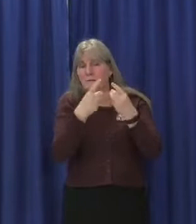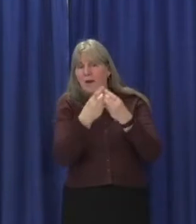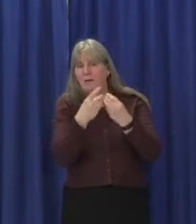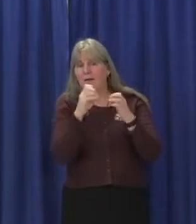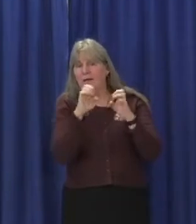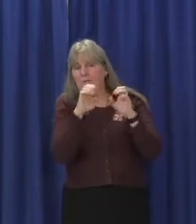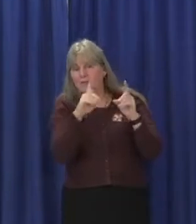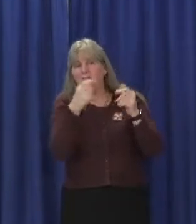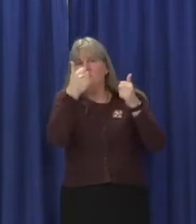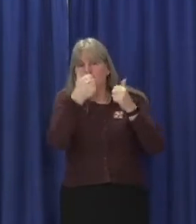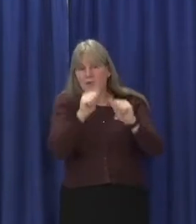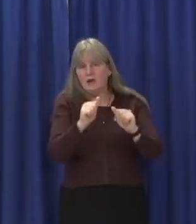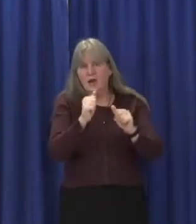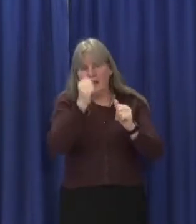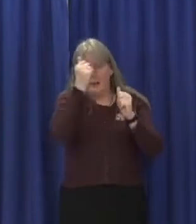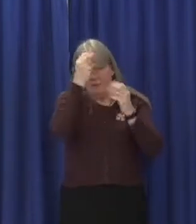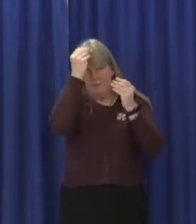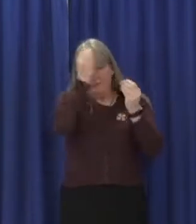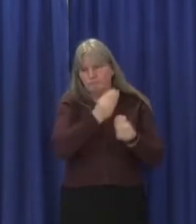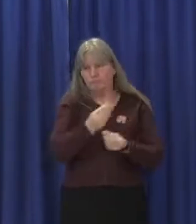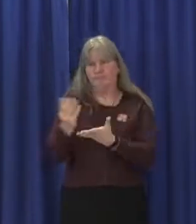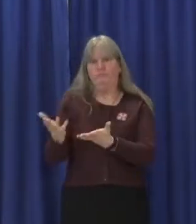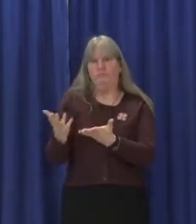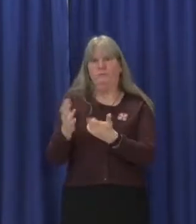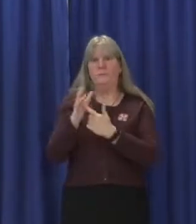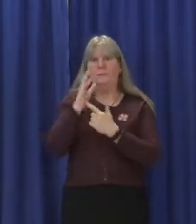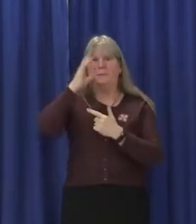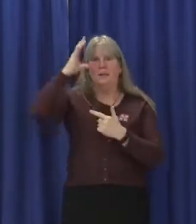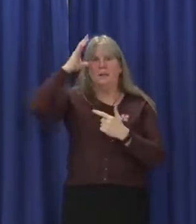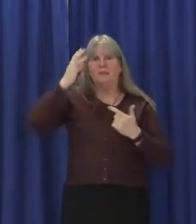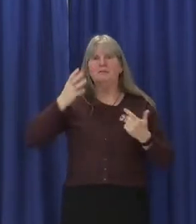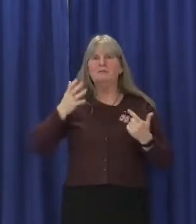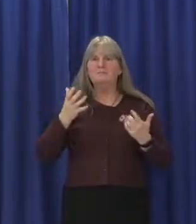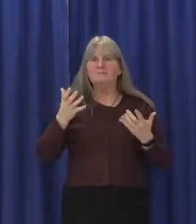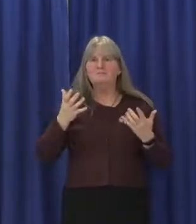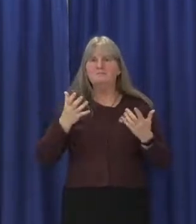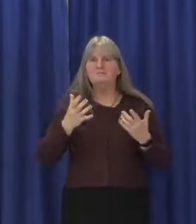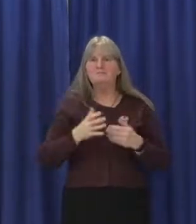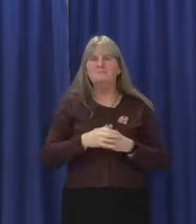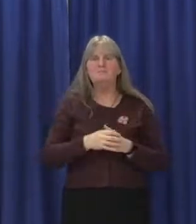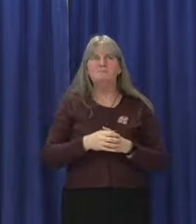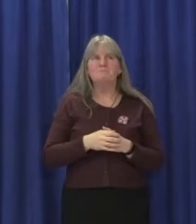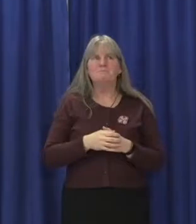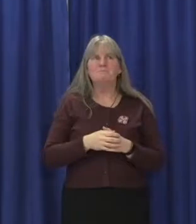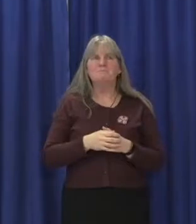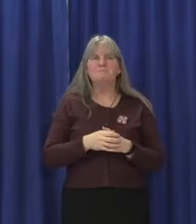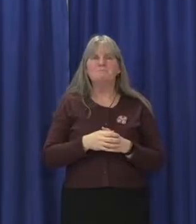transparently and clearly to parents. As I'm not representing the